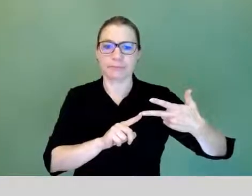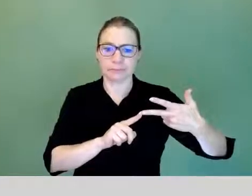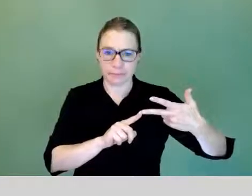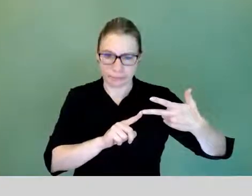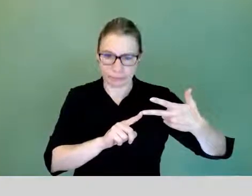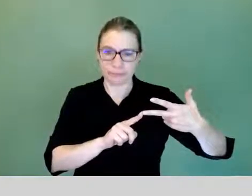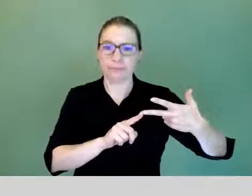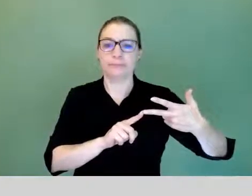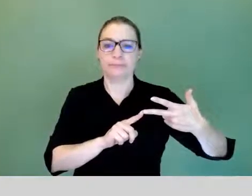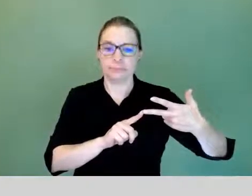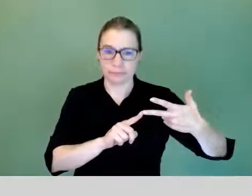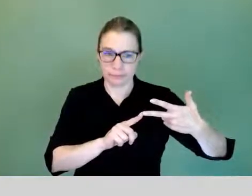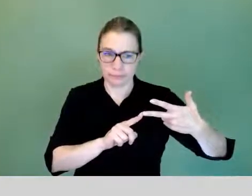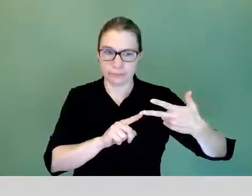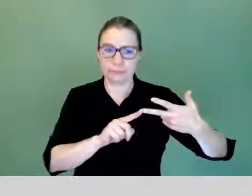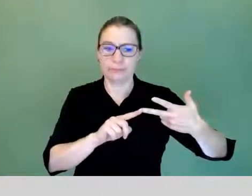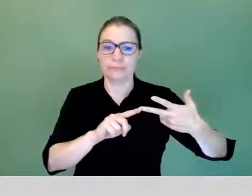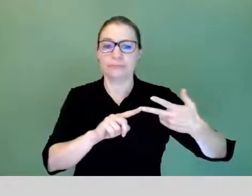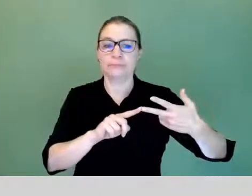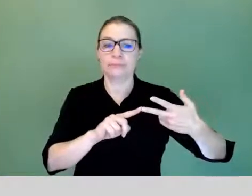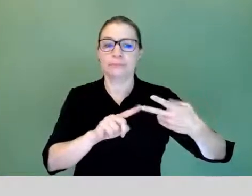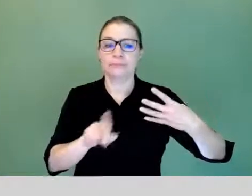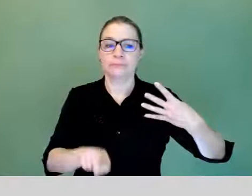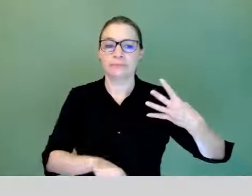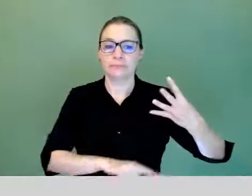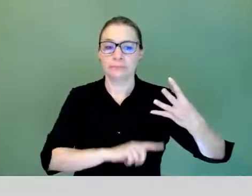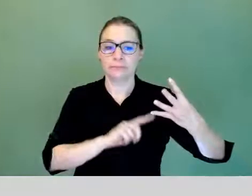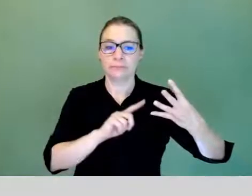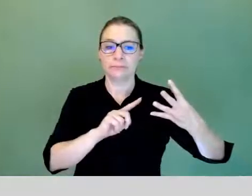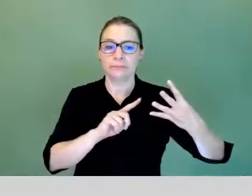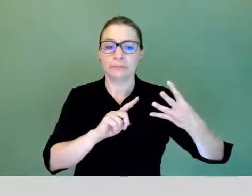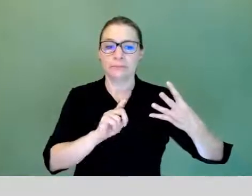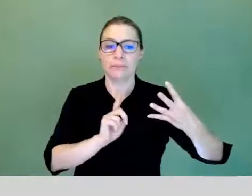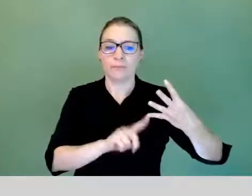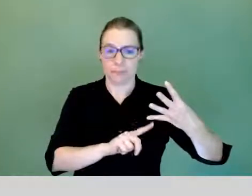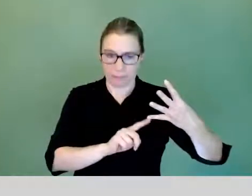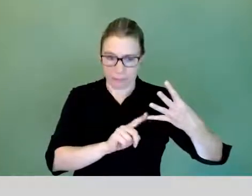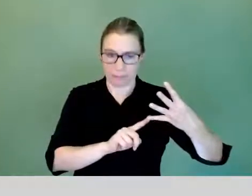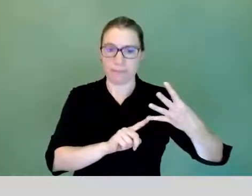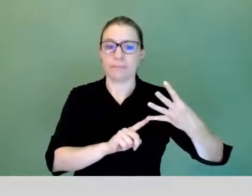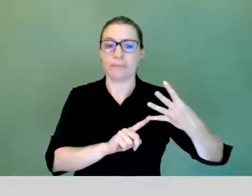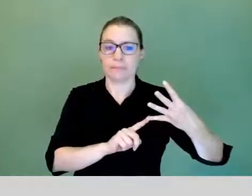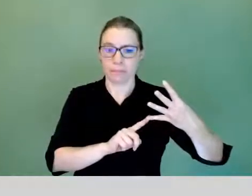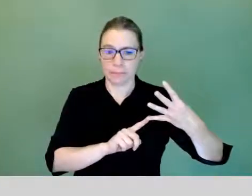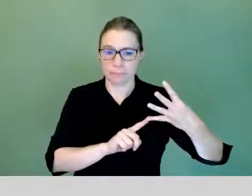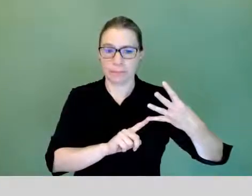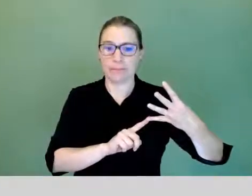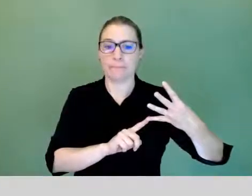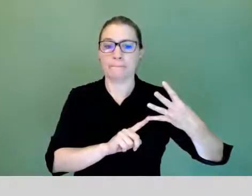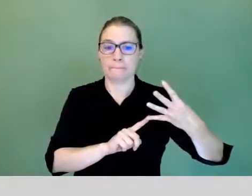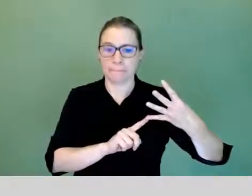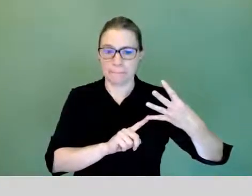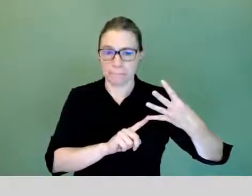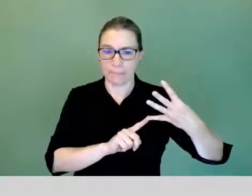hostile data within the XML document. Then you can use XML, XSL and XSD entity validators